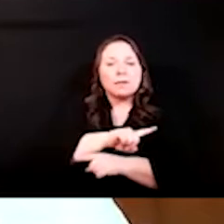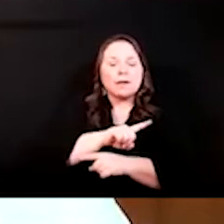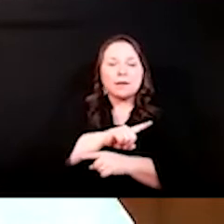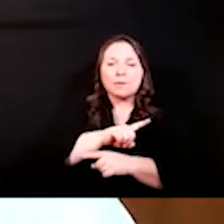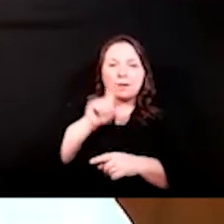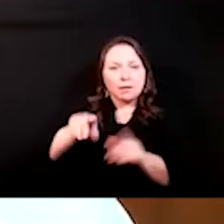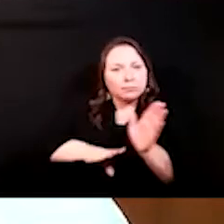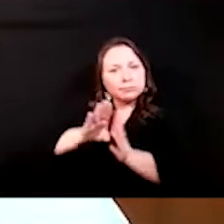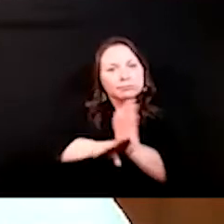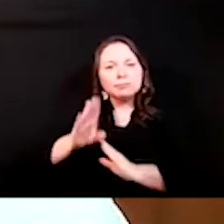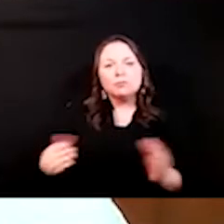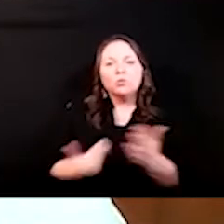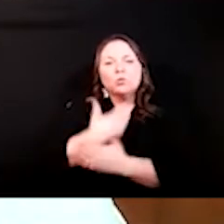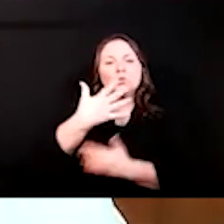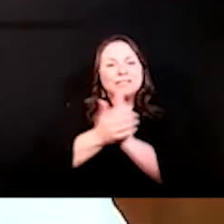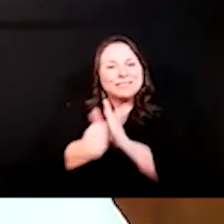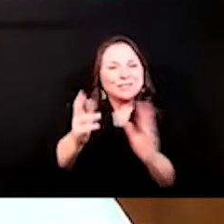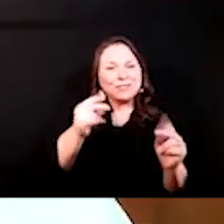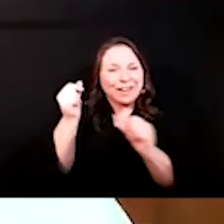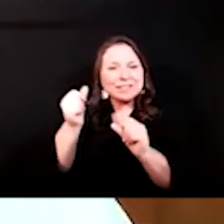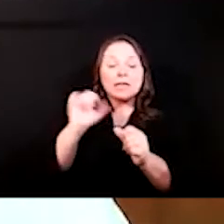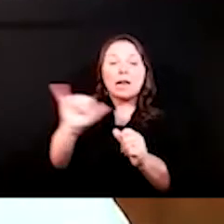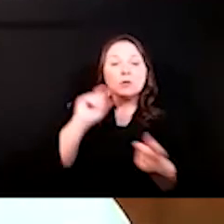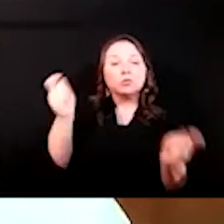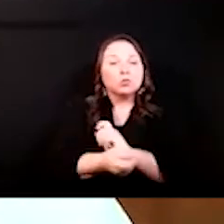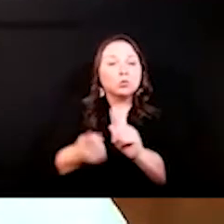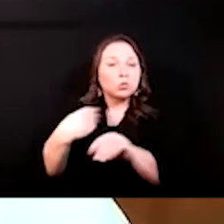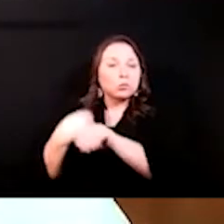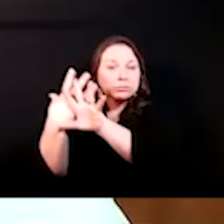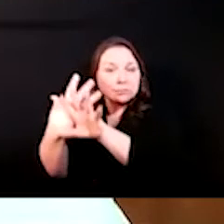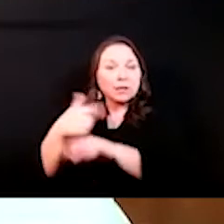HAD TO ADOPT NEW SKILLS, RAPIDLY. THINGS LIKE PIVOTING TO TELEHEALTH. THESE TRAININGS REALLY HELP THEM